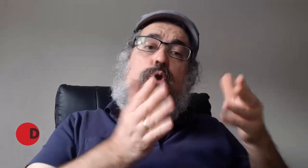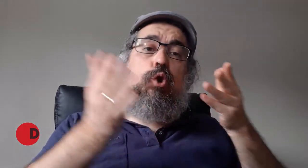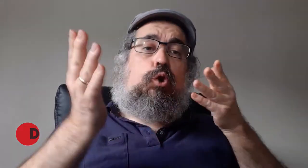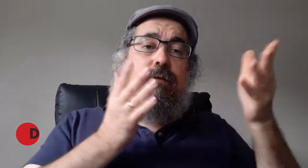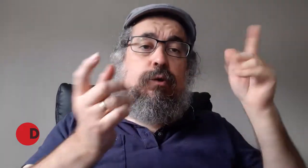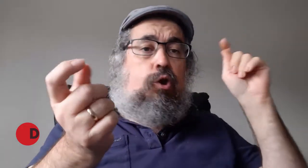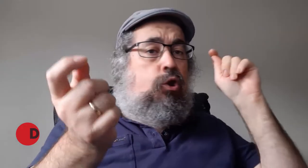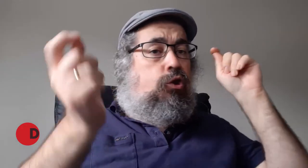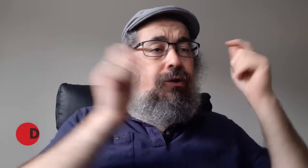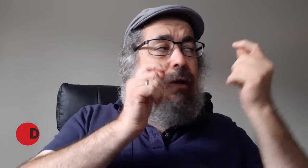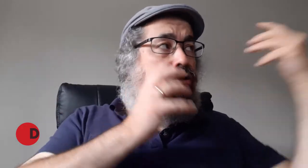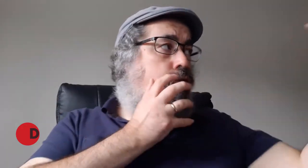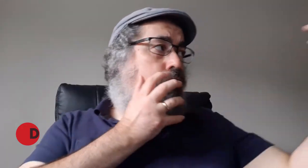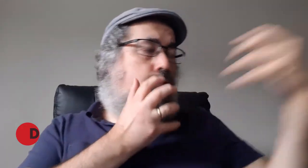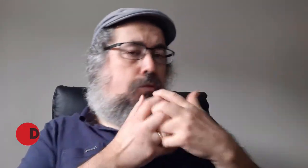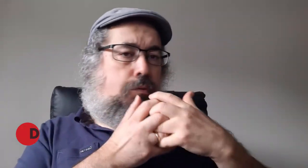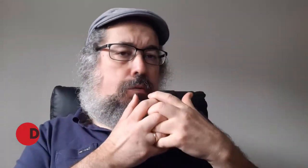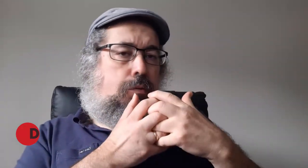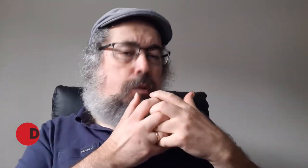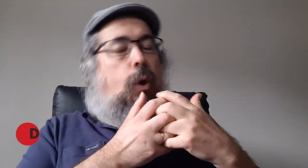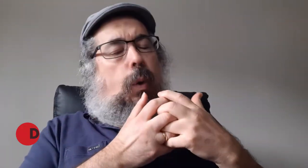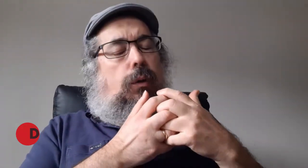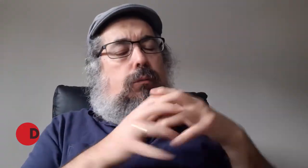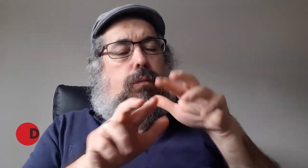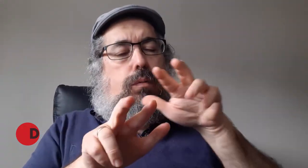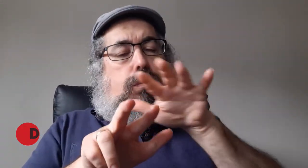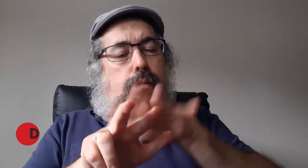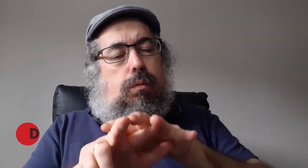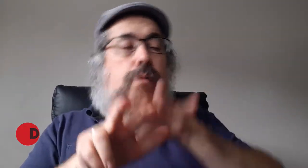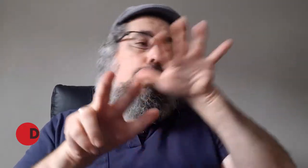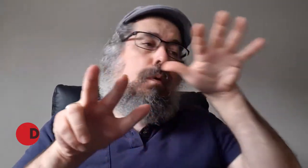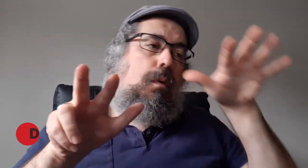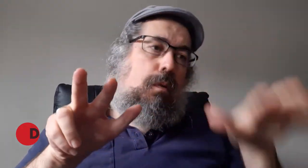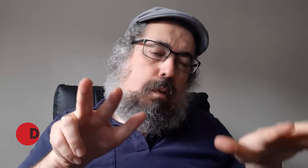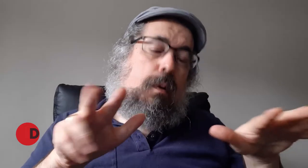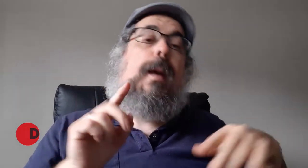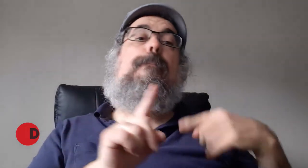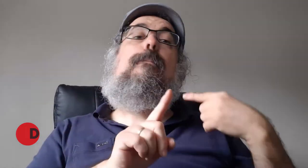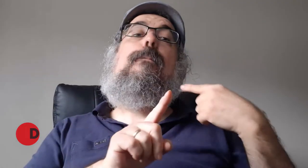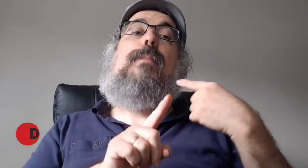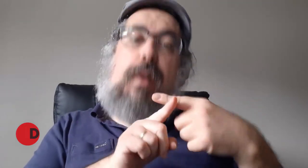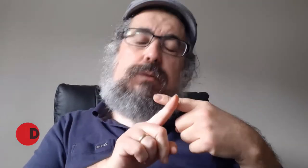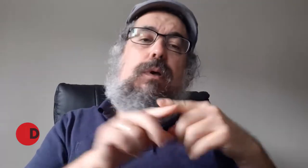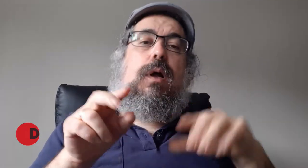policies on services to be adapted to meet ACA.